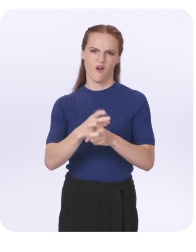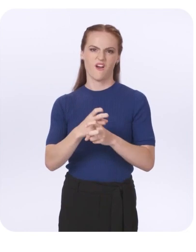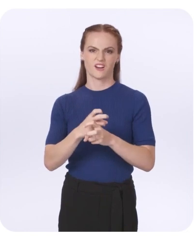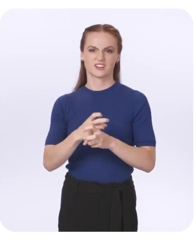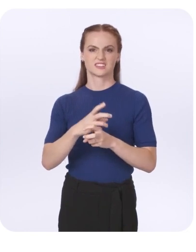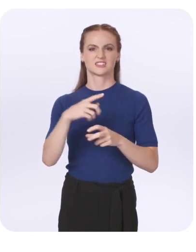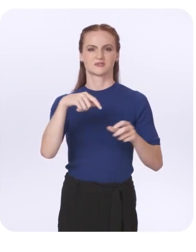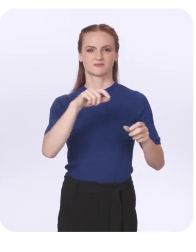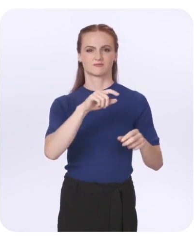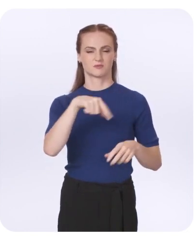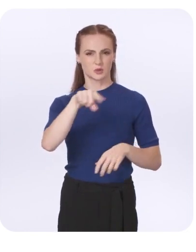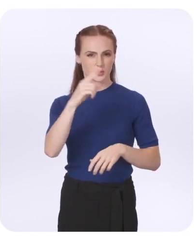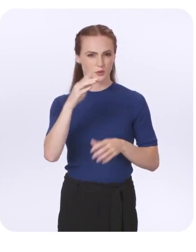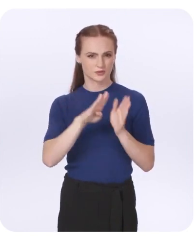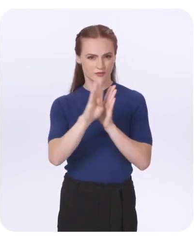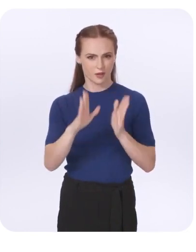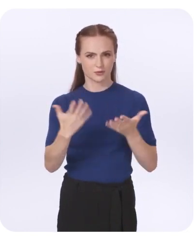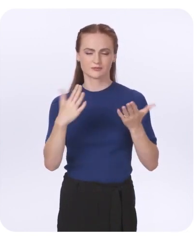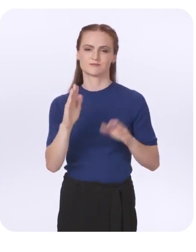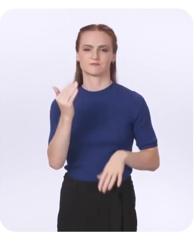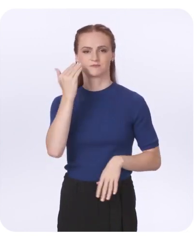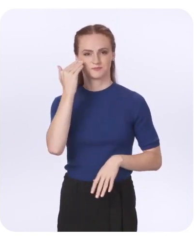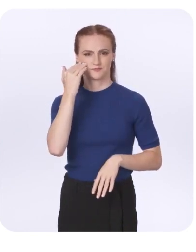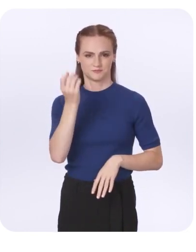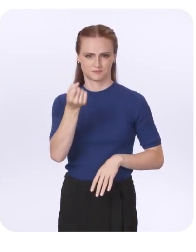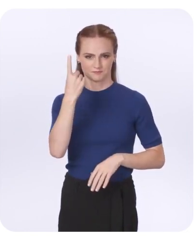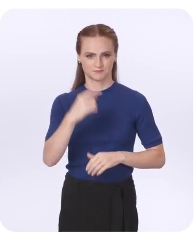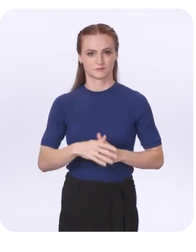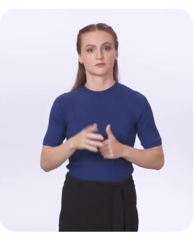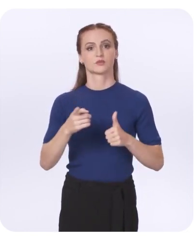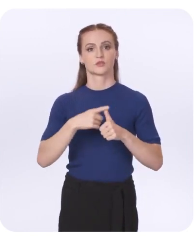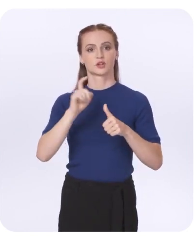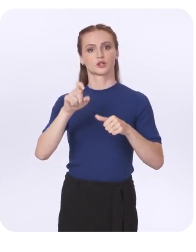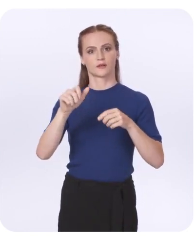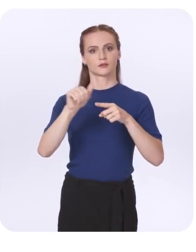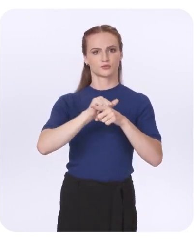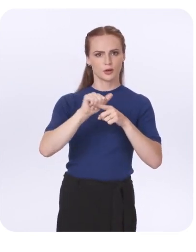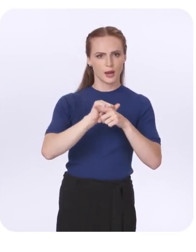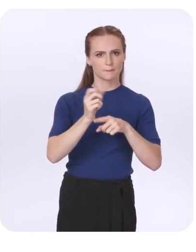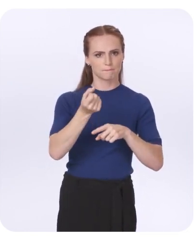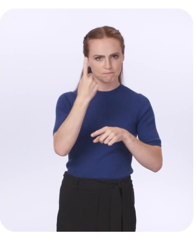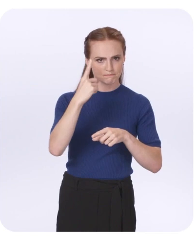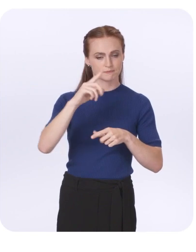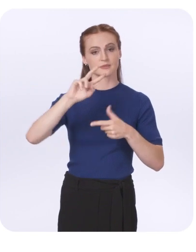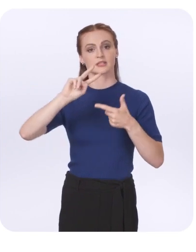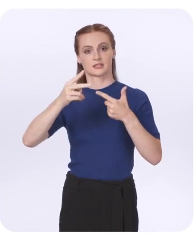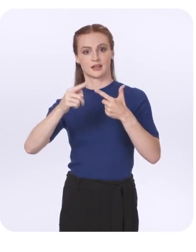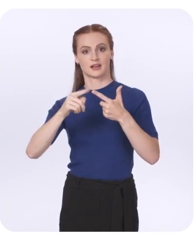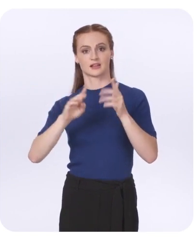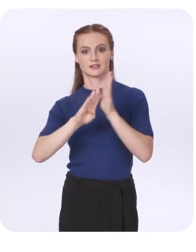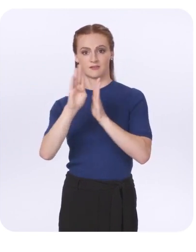First, you have to be trained in it. And second, for developers, most of our time actually isn’t spent coding.